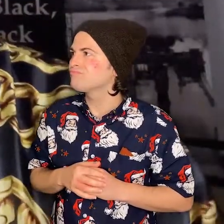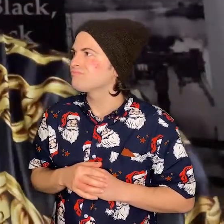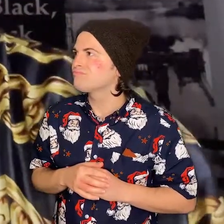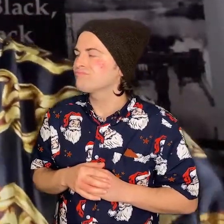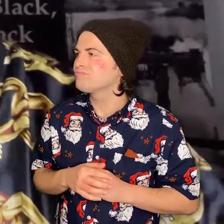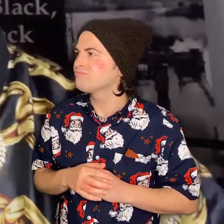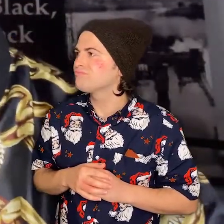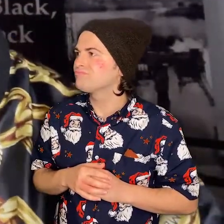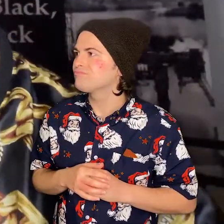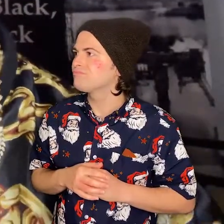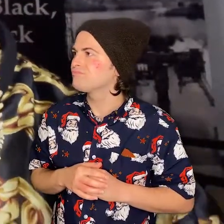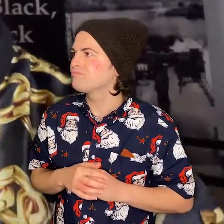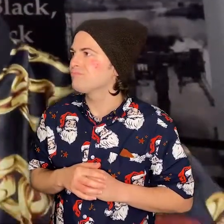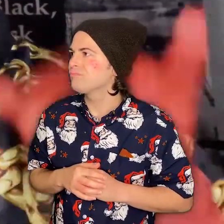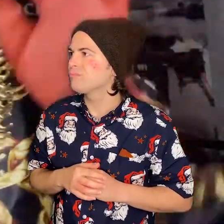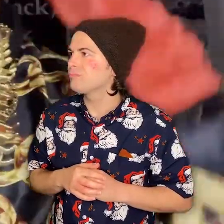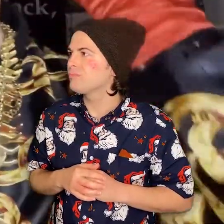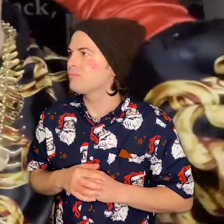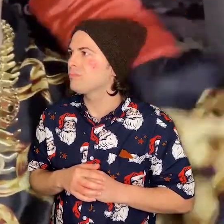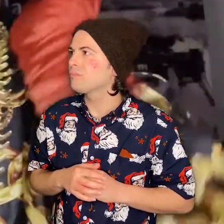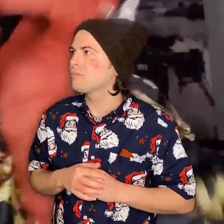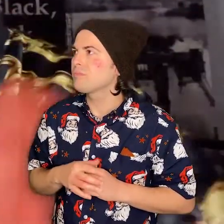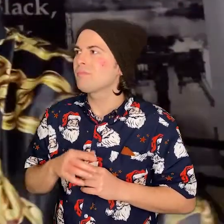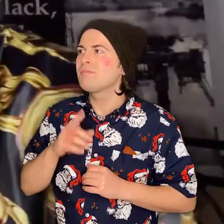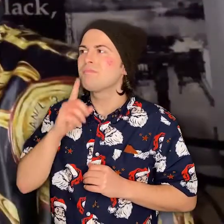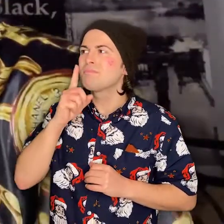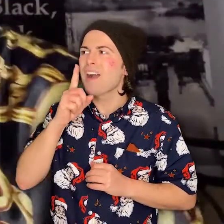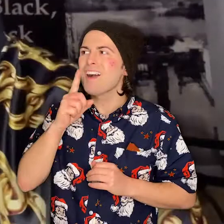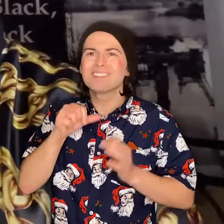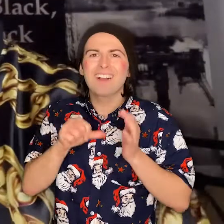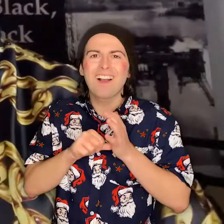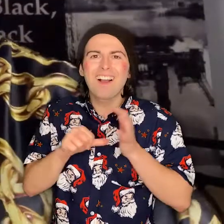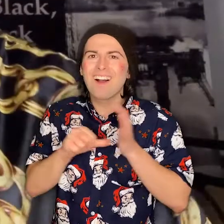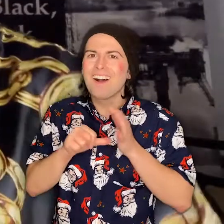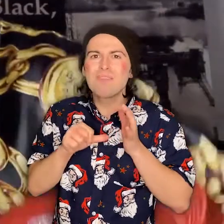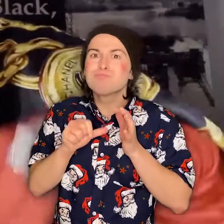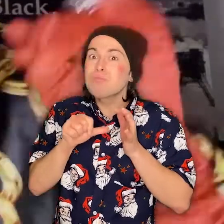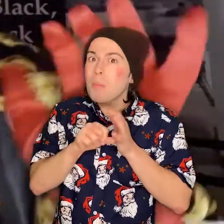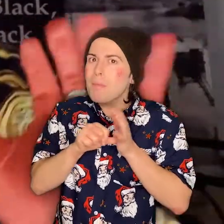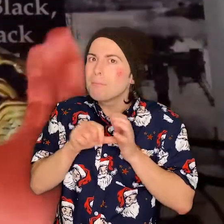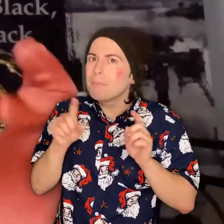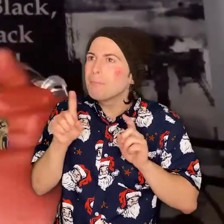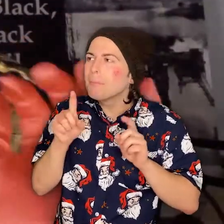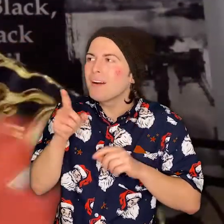The only thing is, they have their location settings turned off so I’ve yet to discover